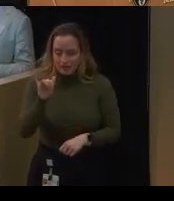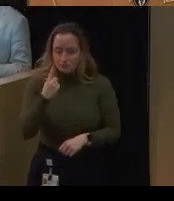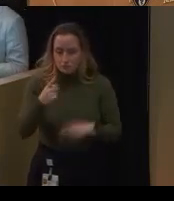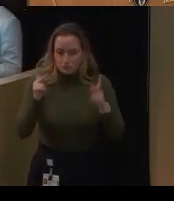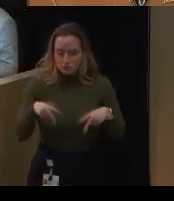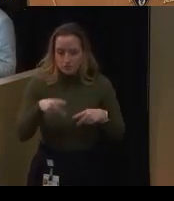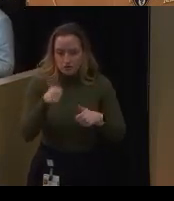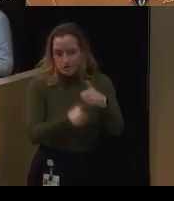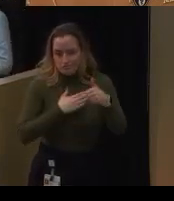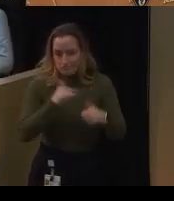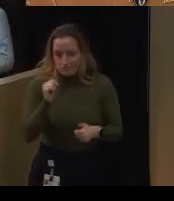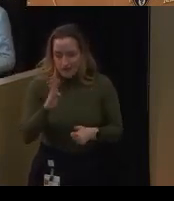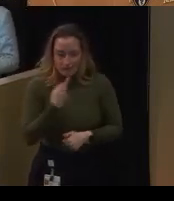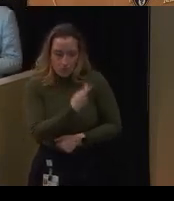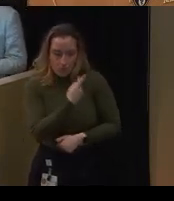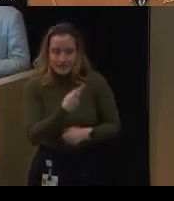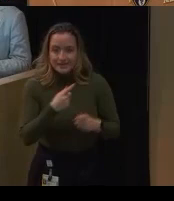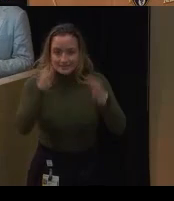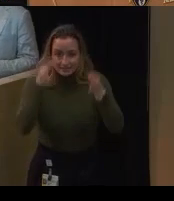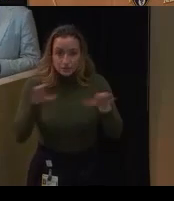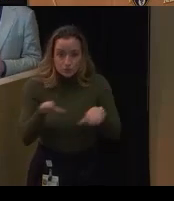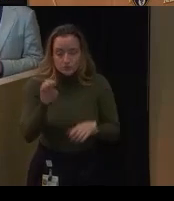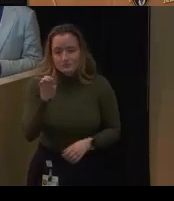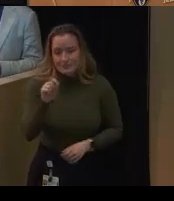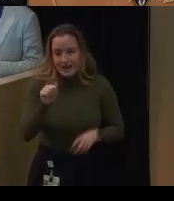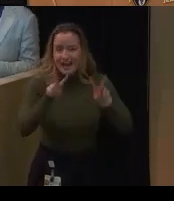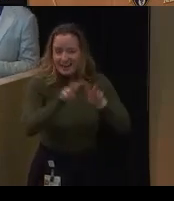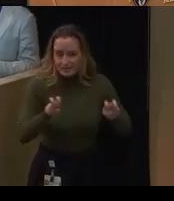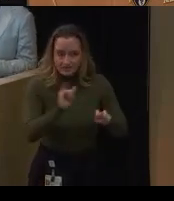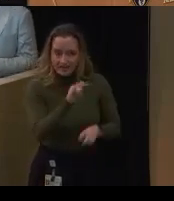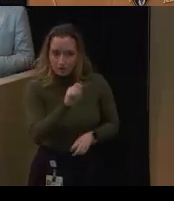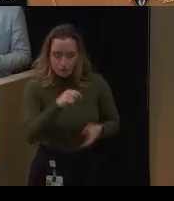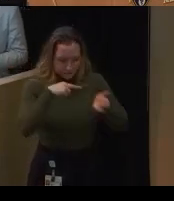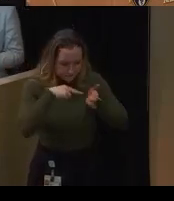a meta-analysis of the literature where we're basically asking this question does real-time